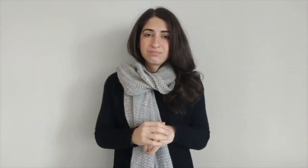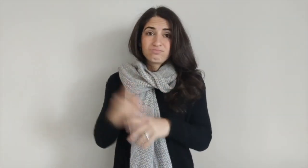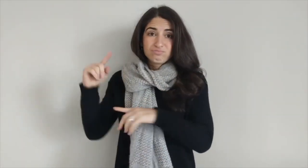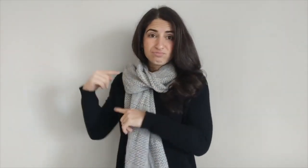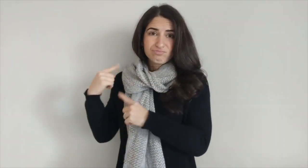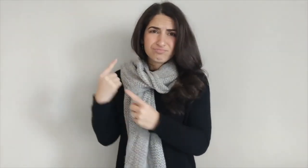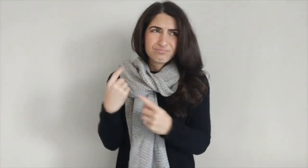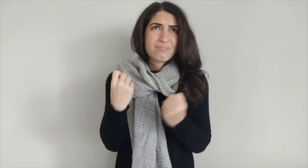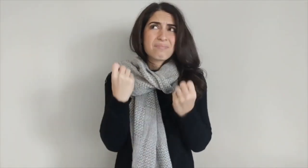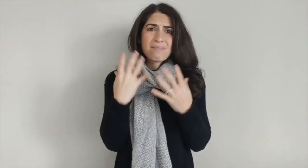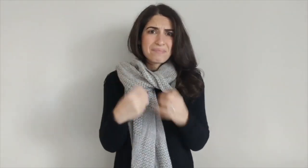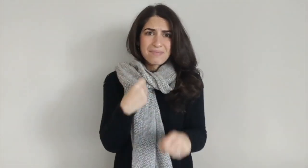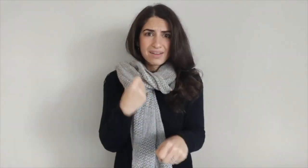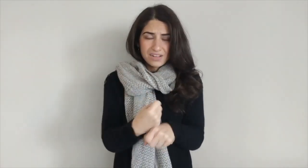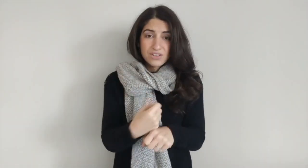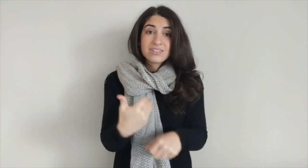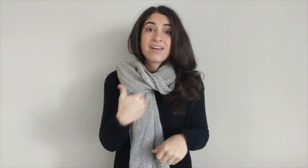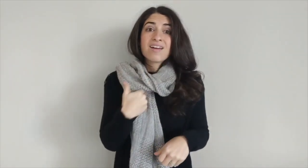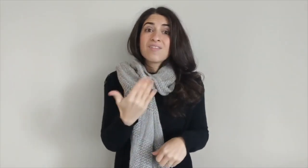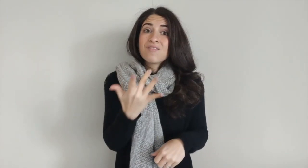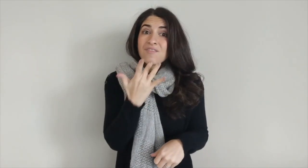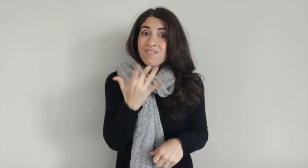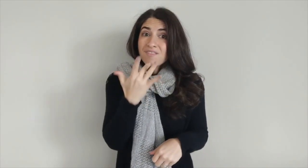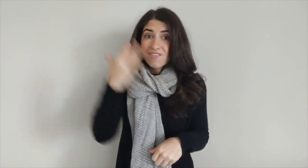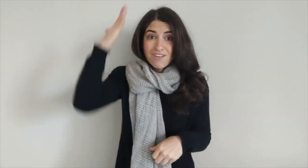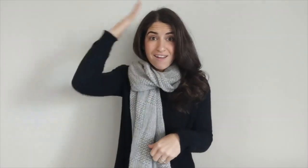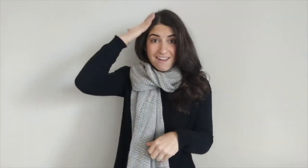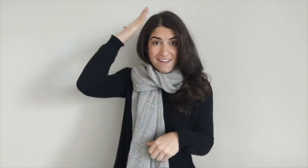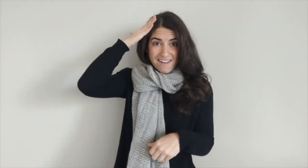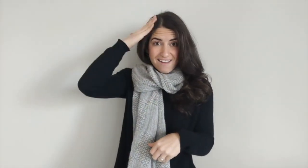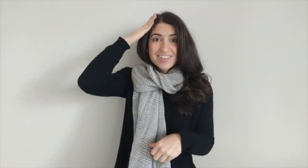So far, for many years, I've had a favorite hat...